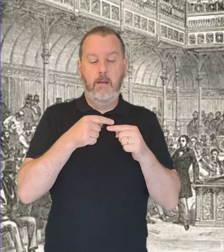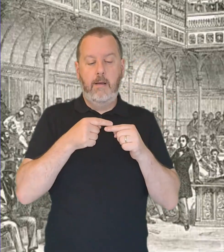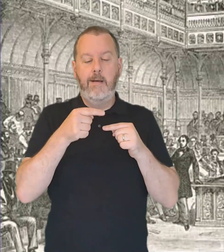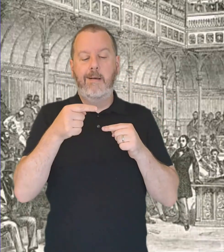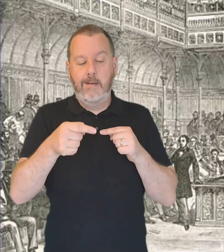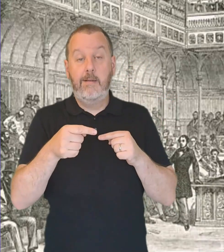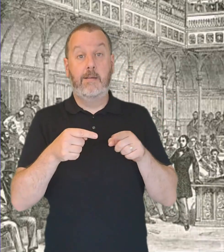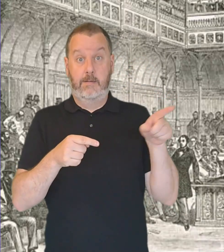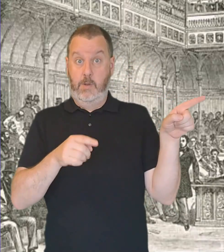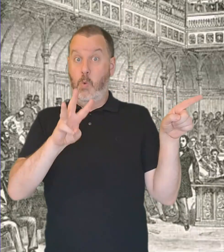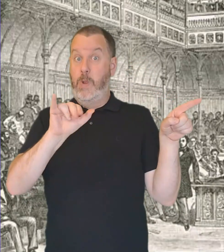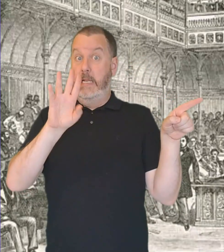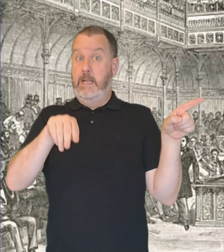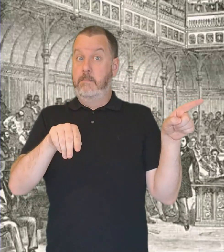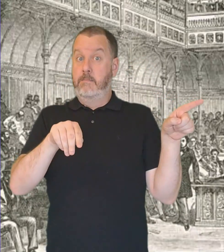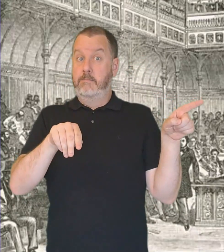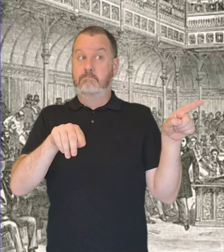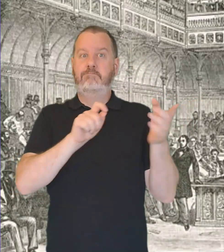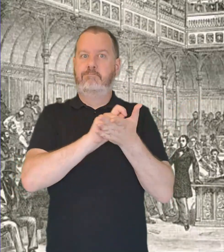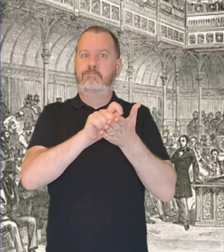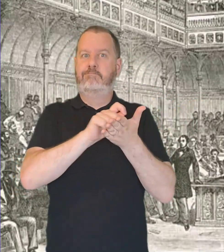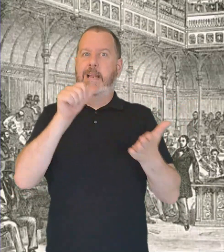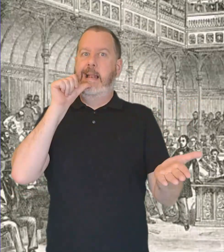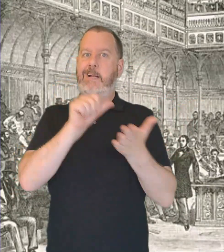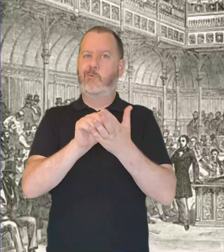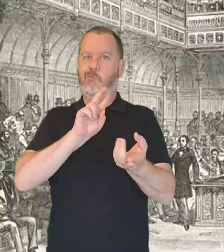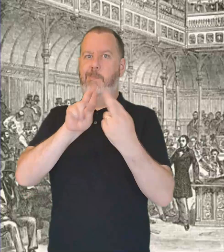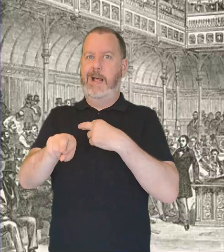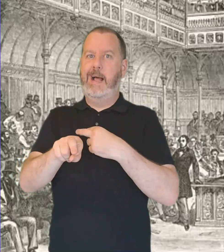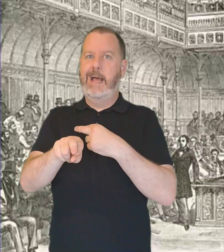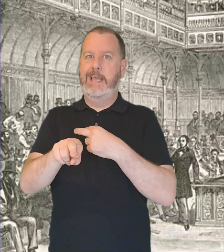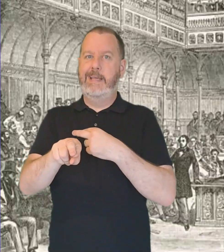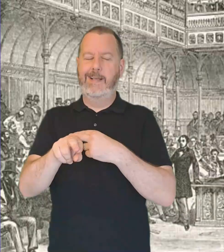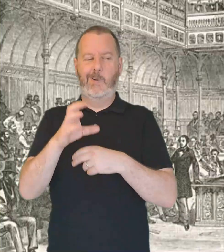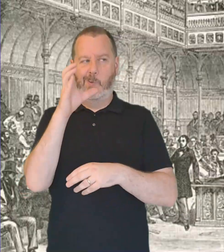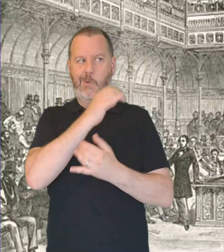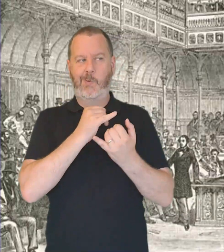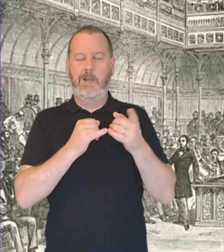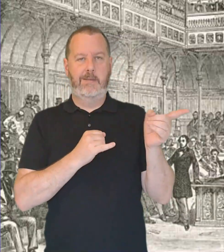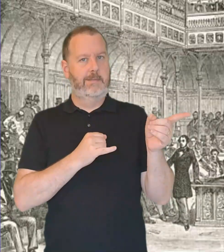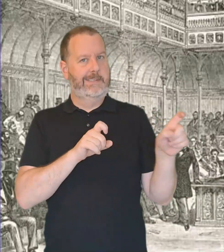William Napier was still bitter about the experience six years on.